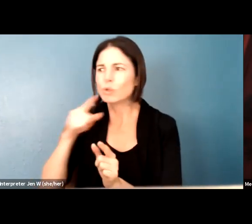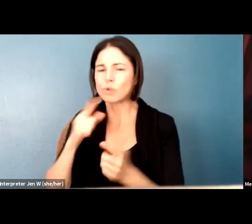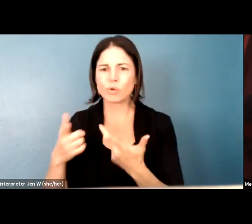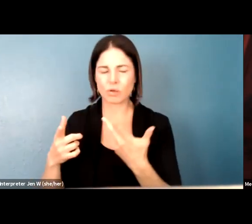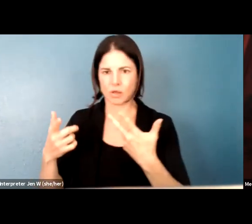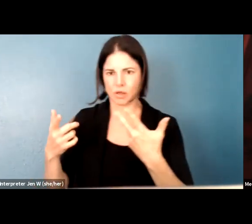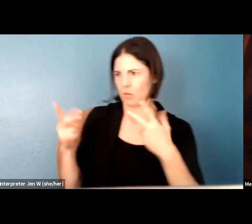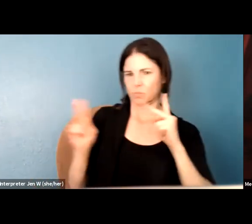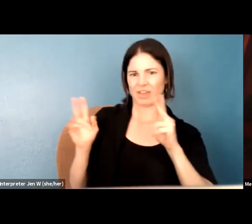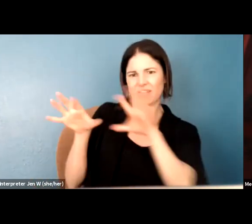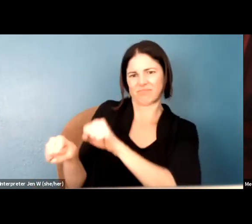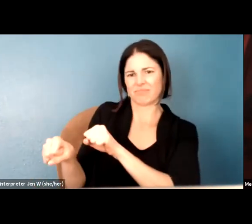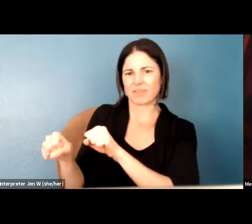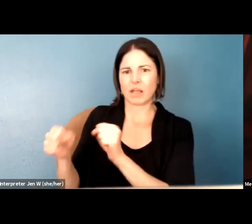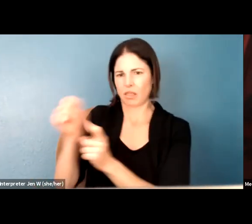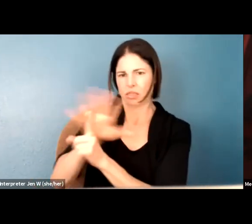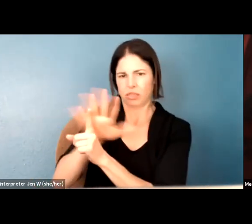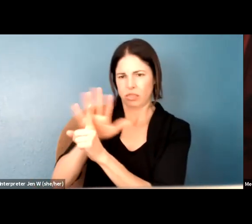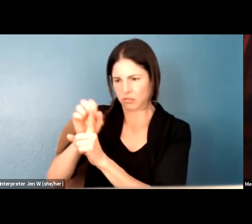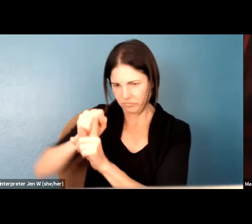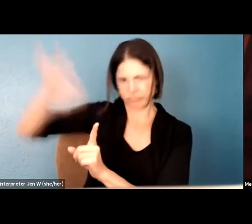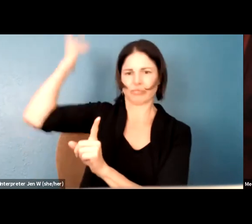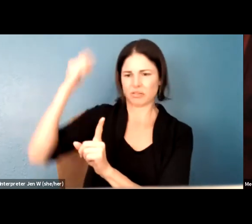into something unrecognizable to make it as ain't willing to see